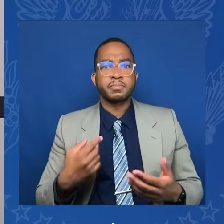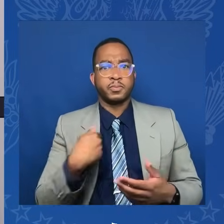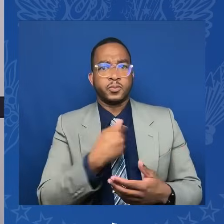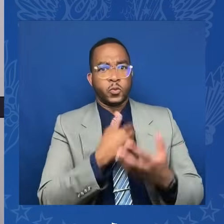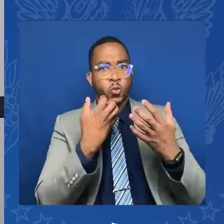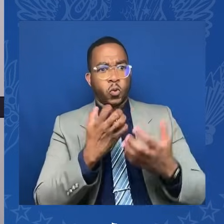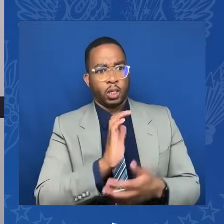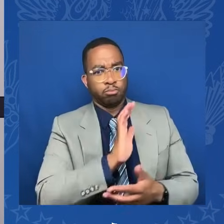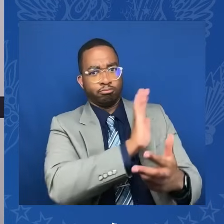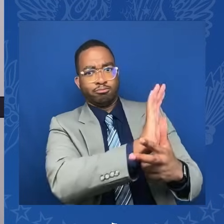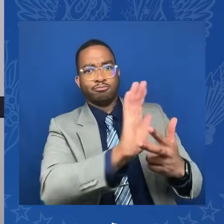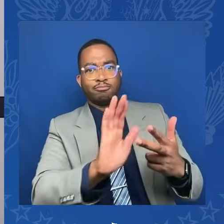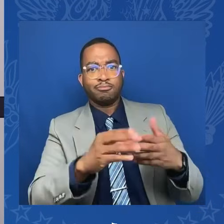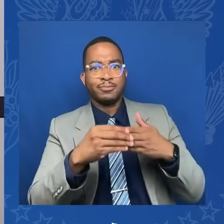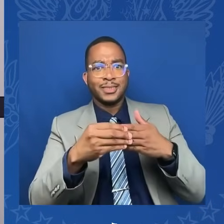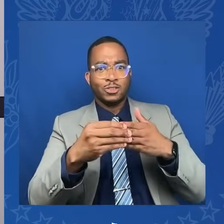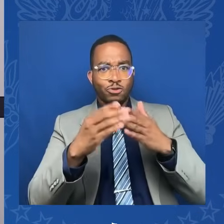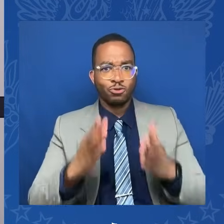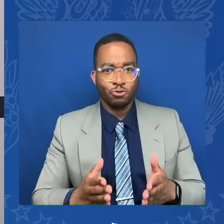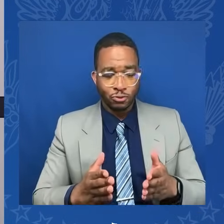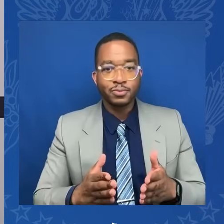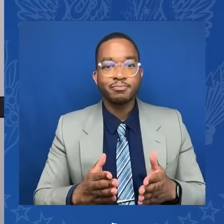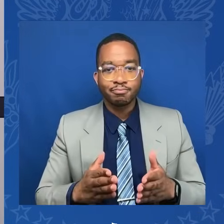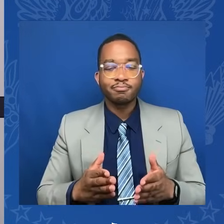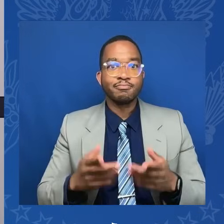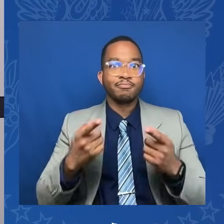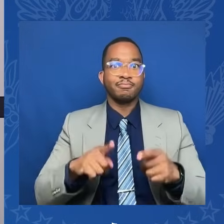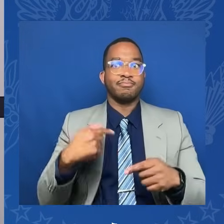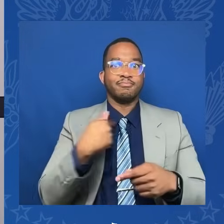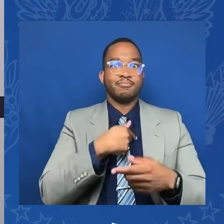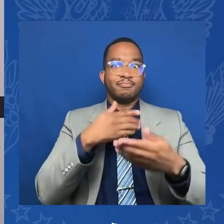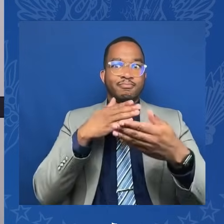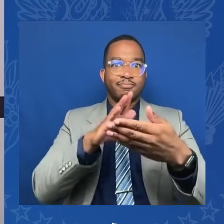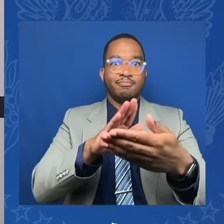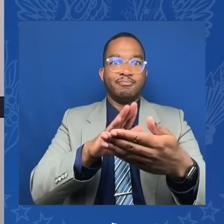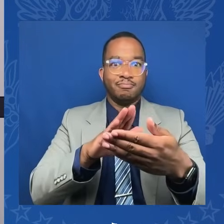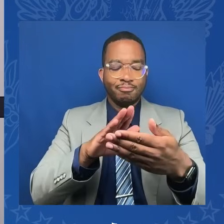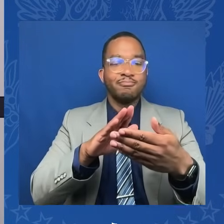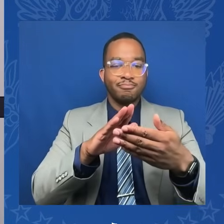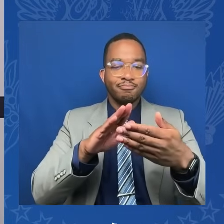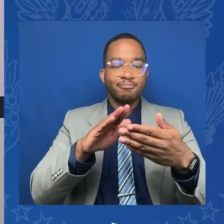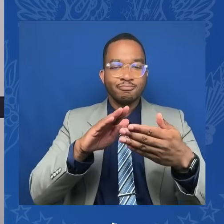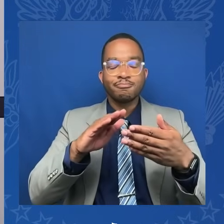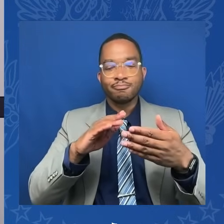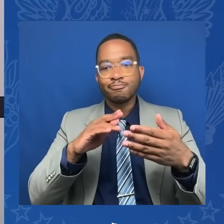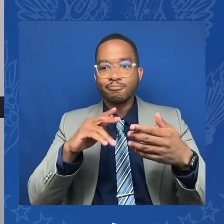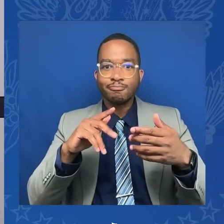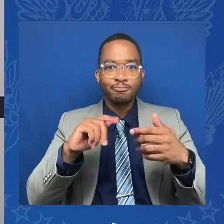especially those touching the most vulnerable countries.